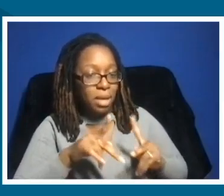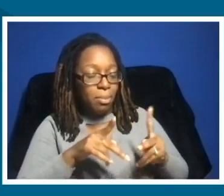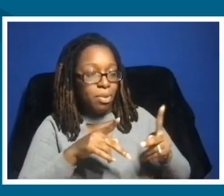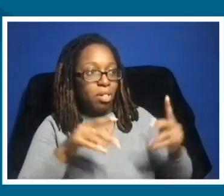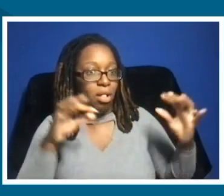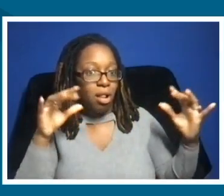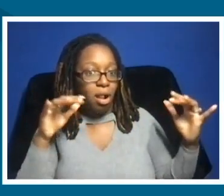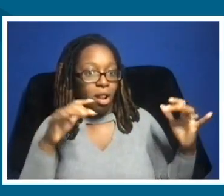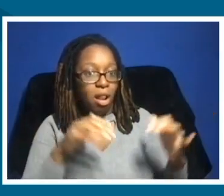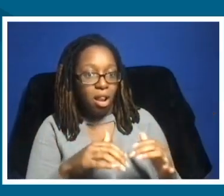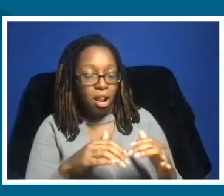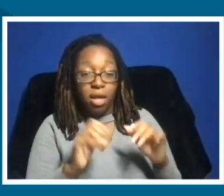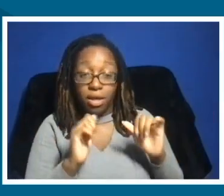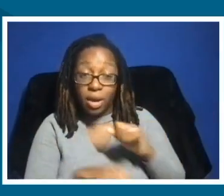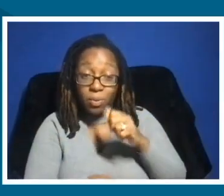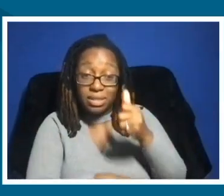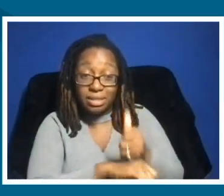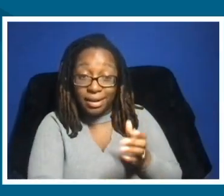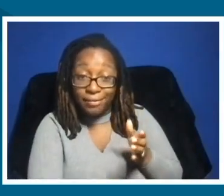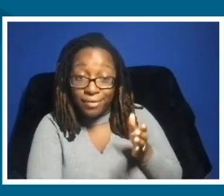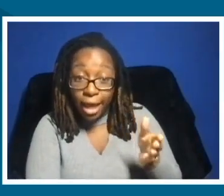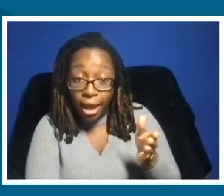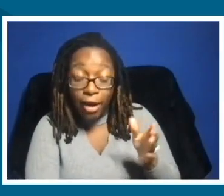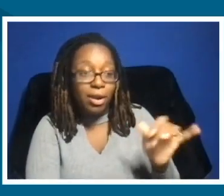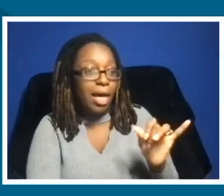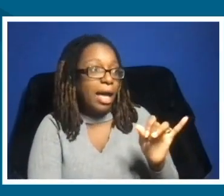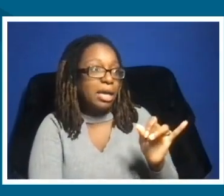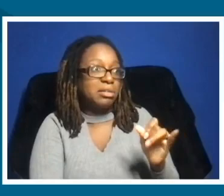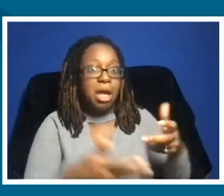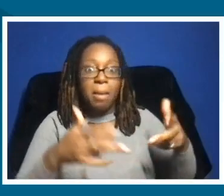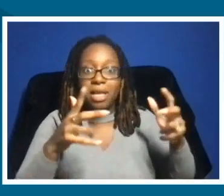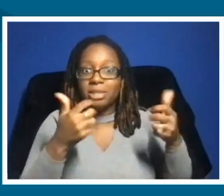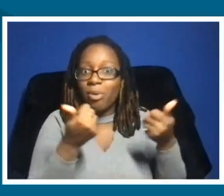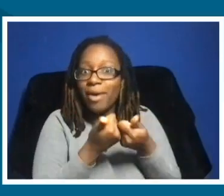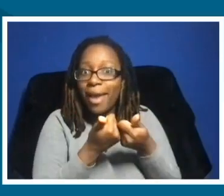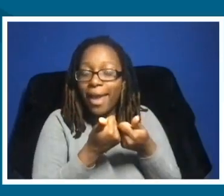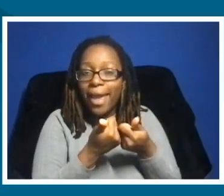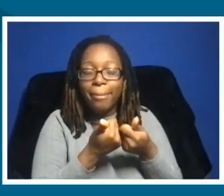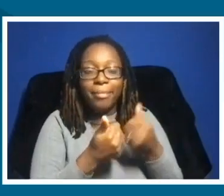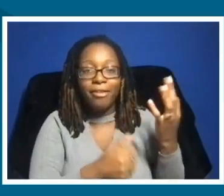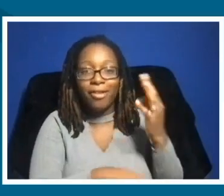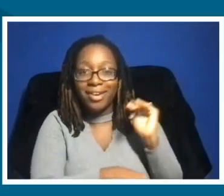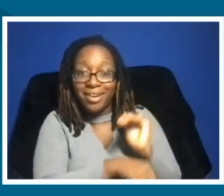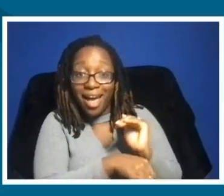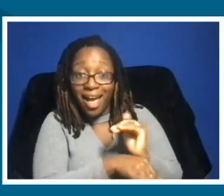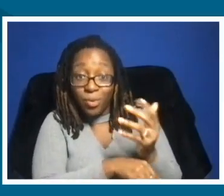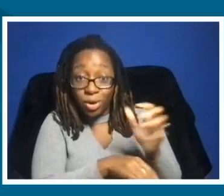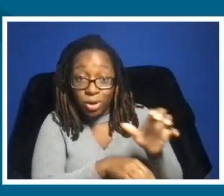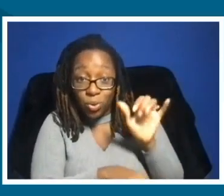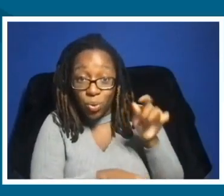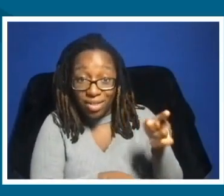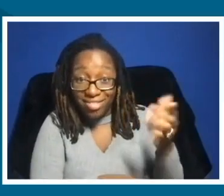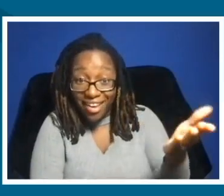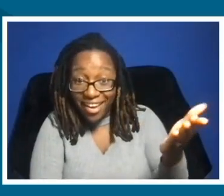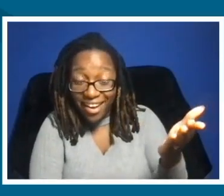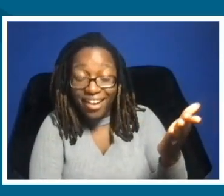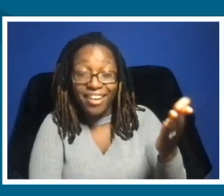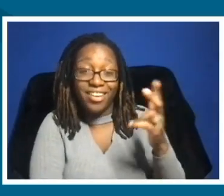there is it like after the game let's after the basketball game lets out on friday night do we want activation in the parking lot do you want to put